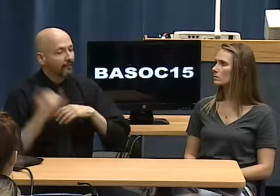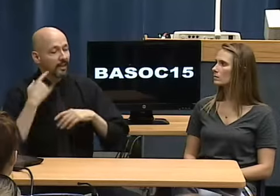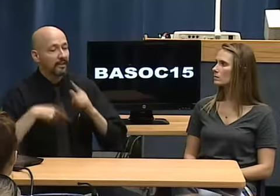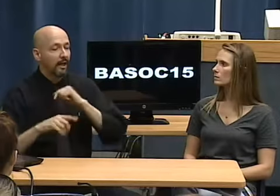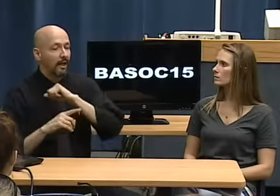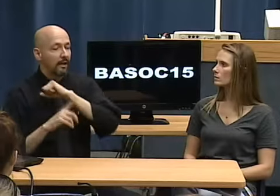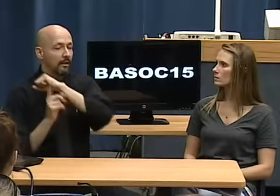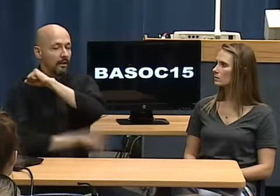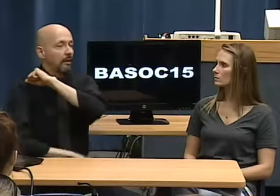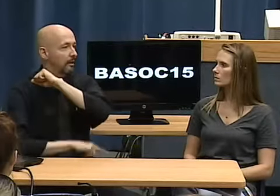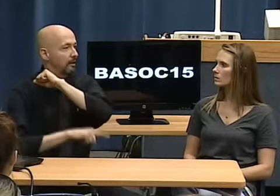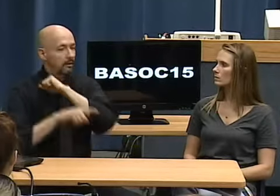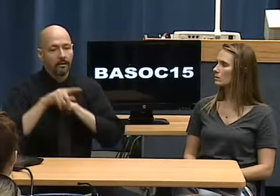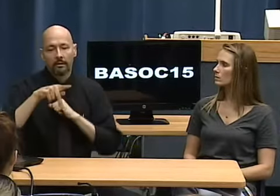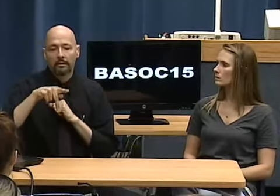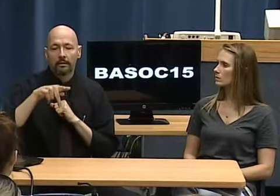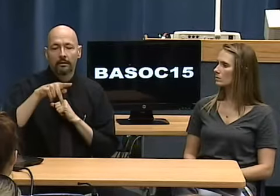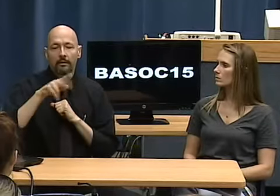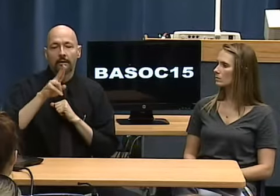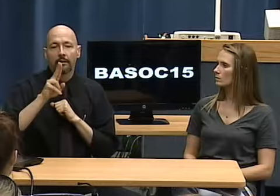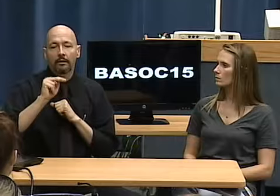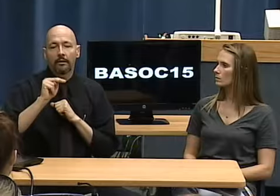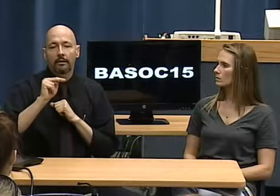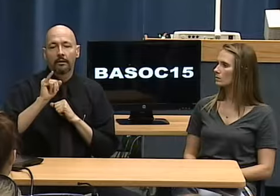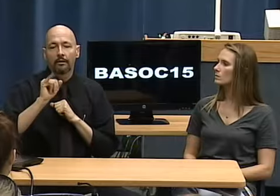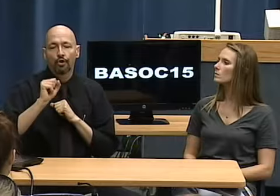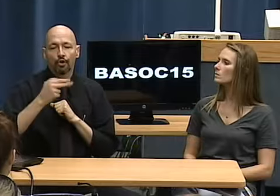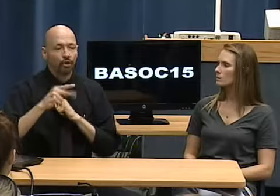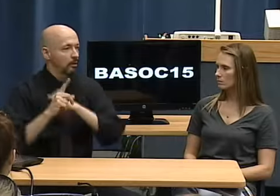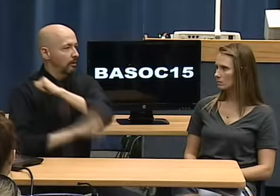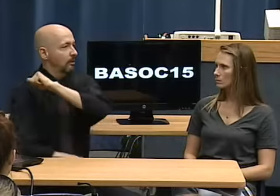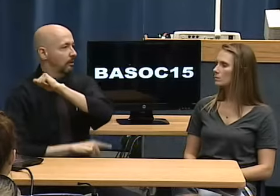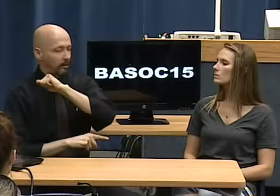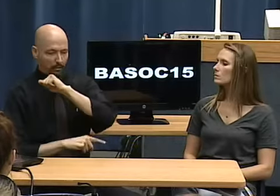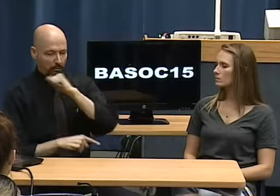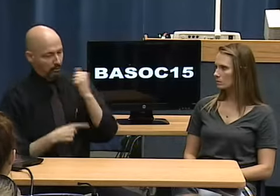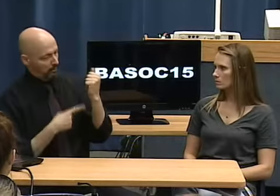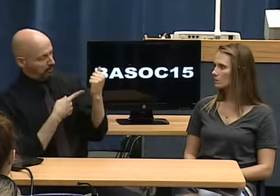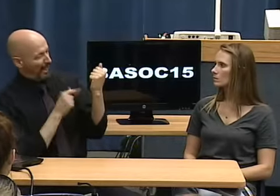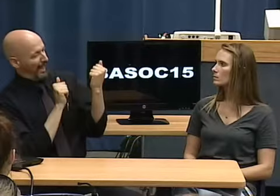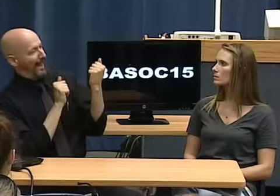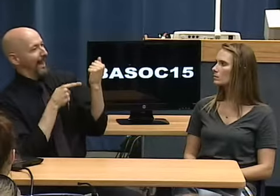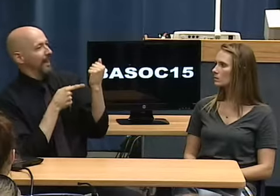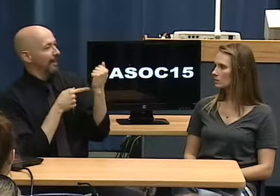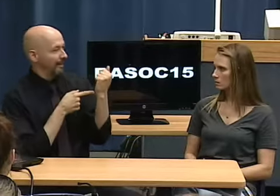Or if I sign "punish" P-U-N-I-S-H Punish. There's an A-handshape.